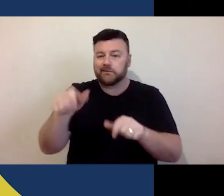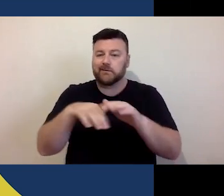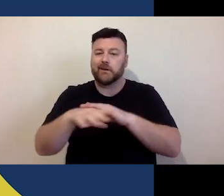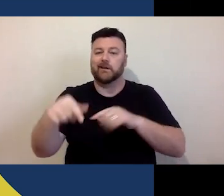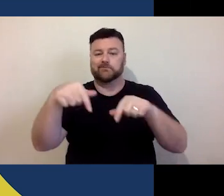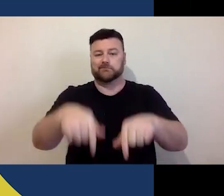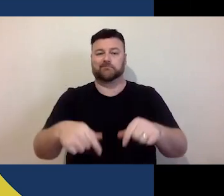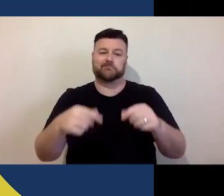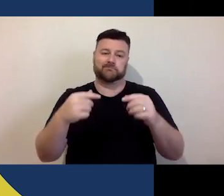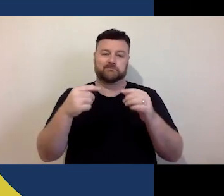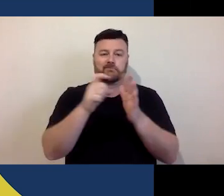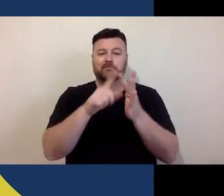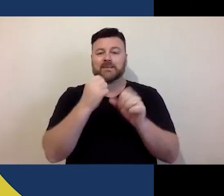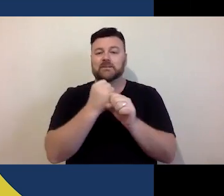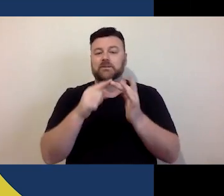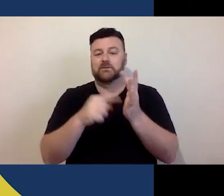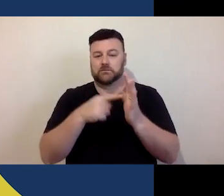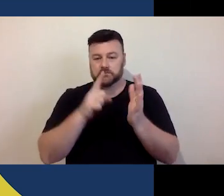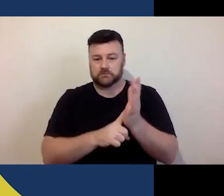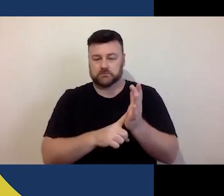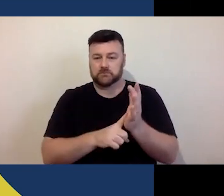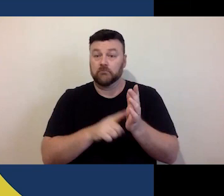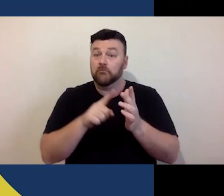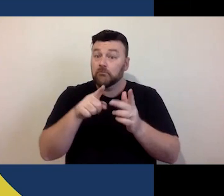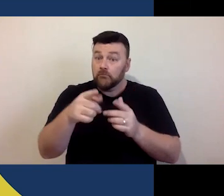you, if you wish to know any more information about the cherish fund,